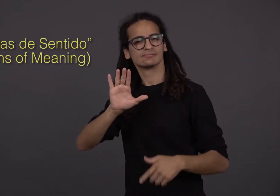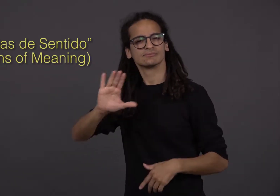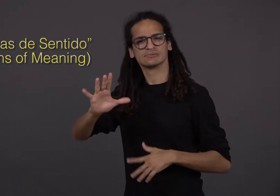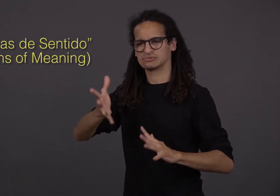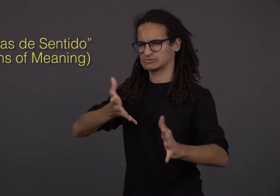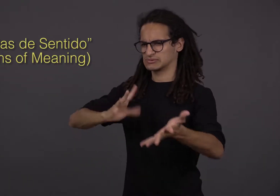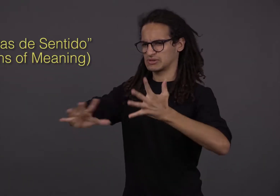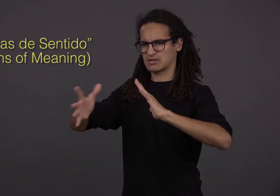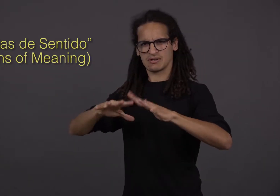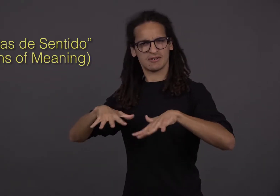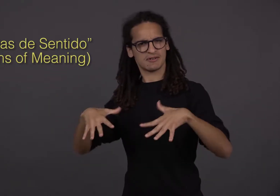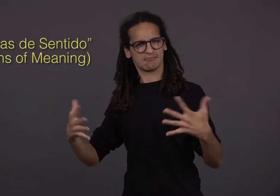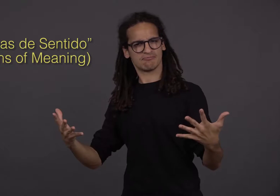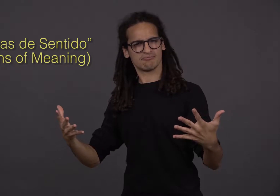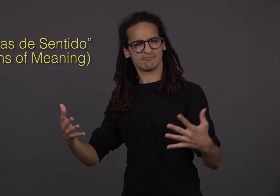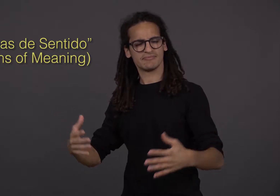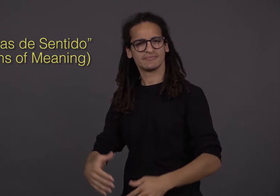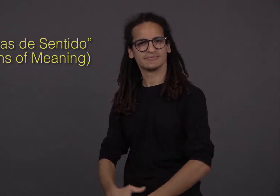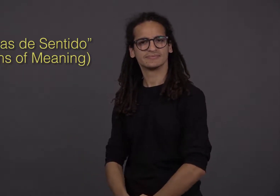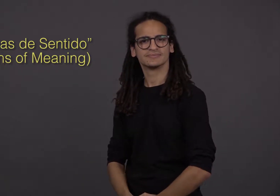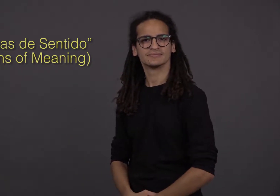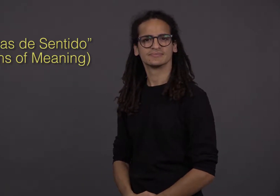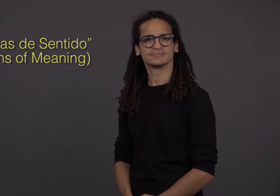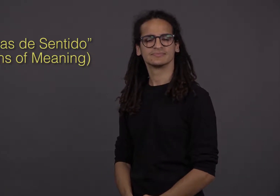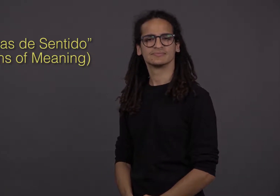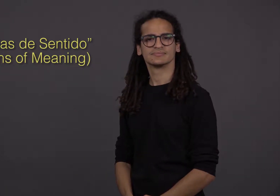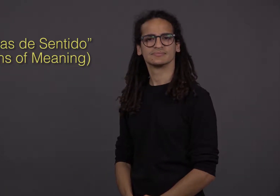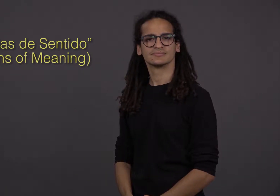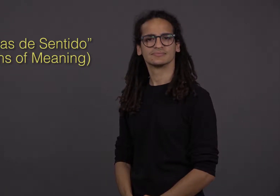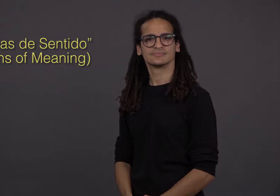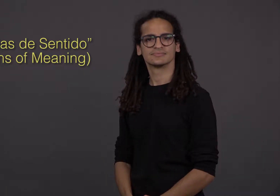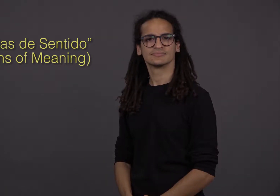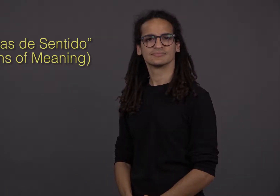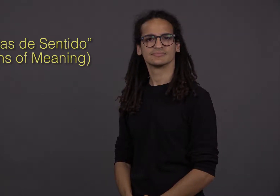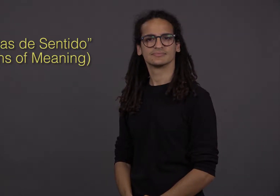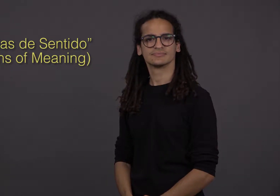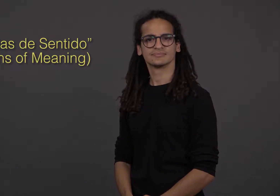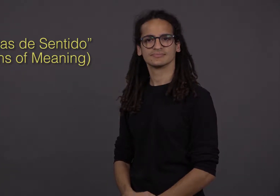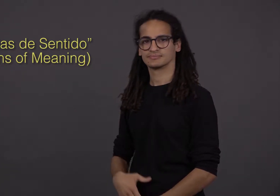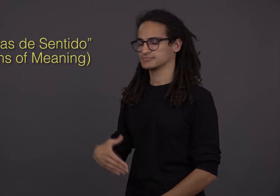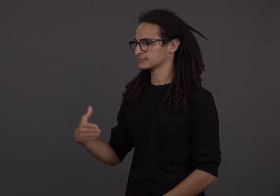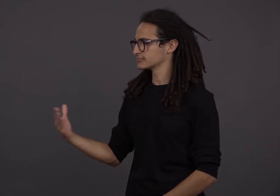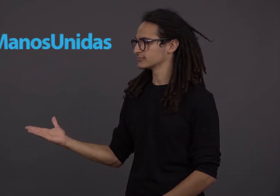Next, “Señas de Sentido” (Signs of Meaning),